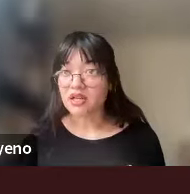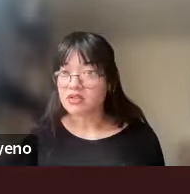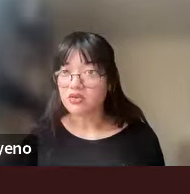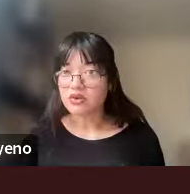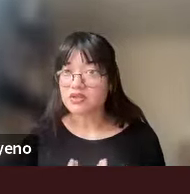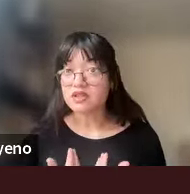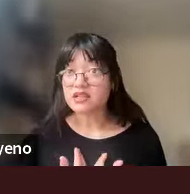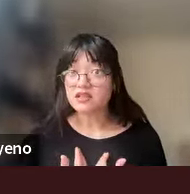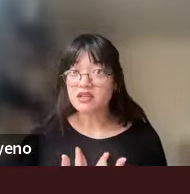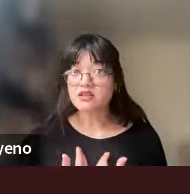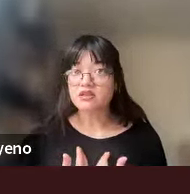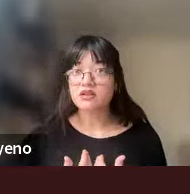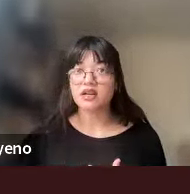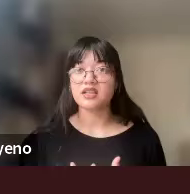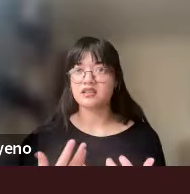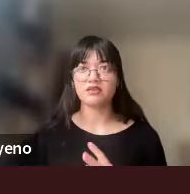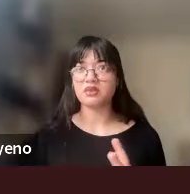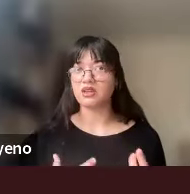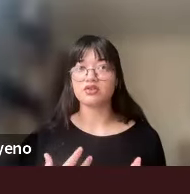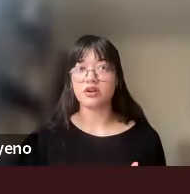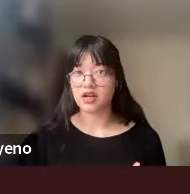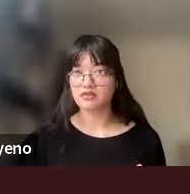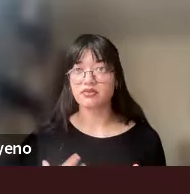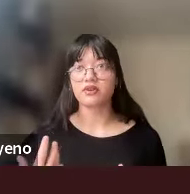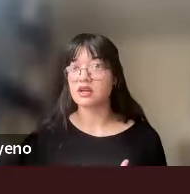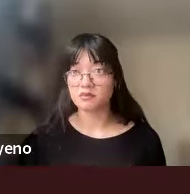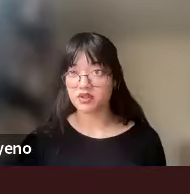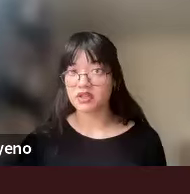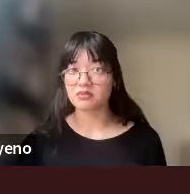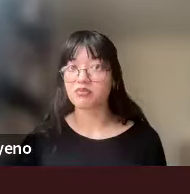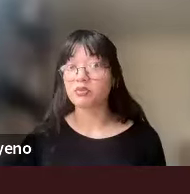biological questions I seek to answer and gives me draft, adaptability and